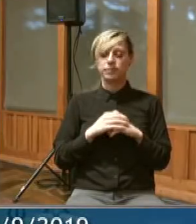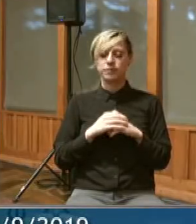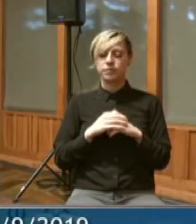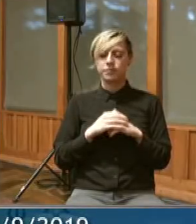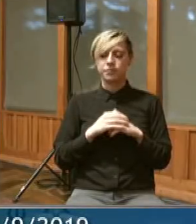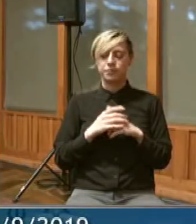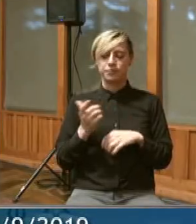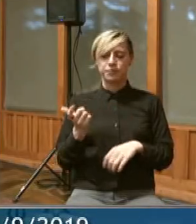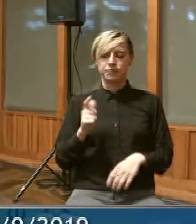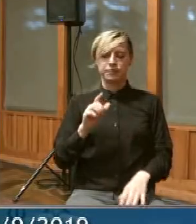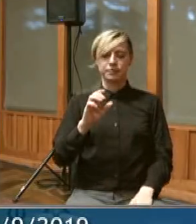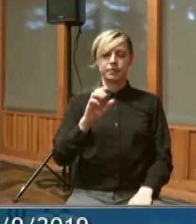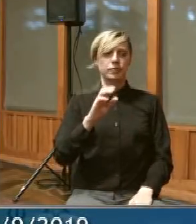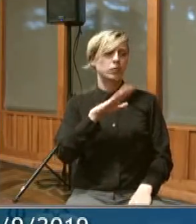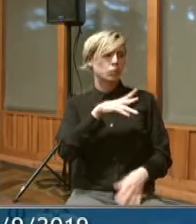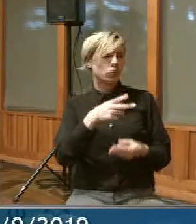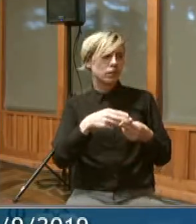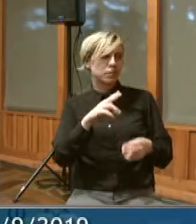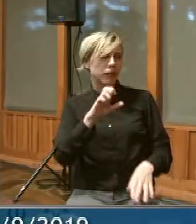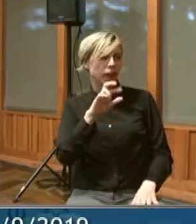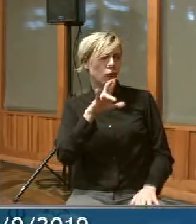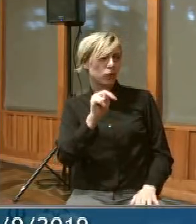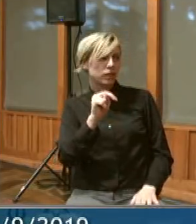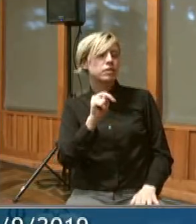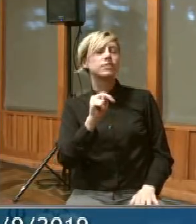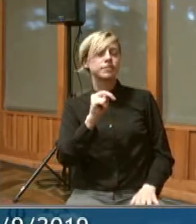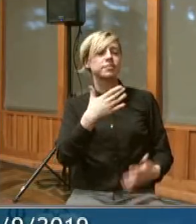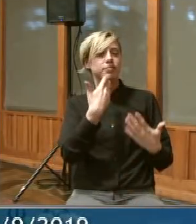AND USING. THANKS. Fish: MA'AM, I'M SORRY, I